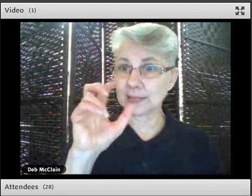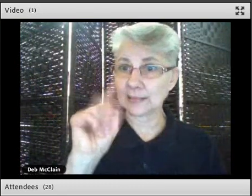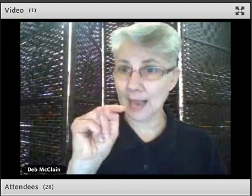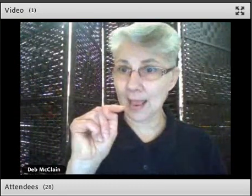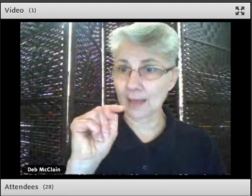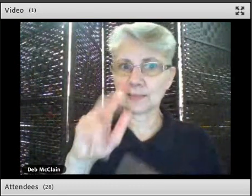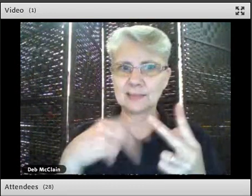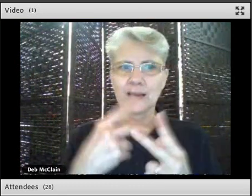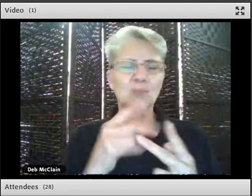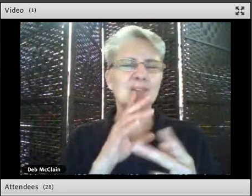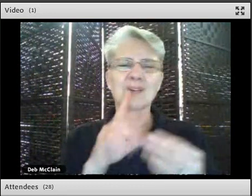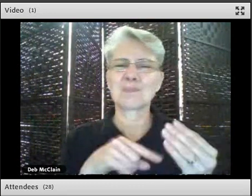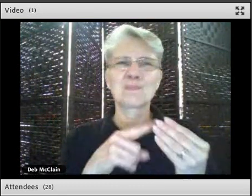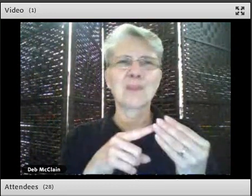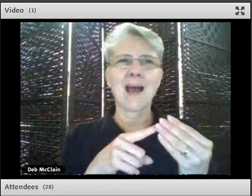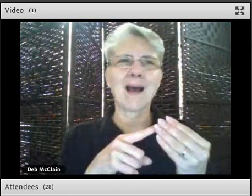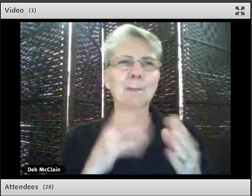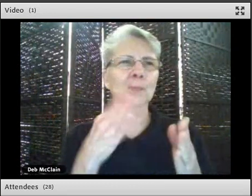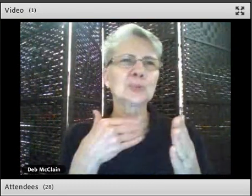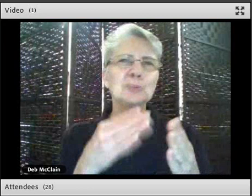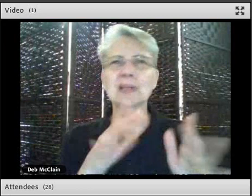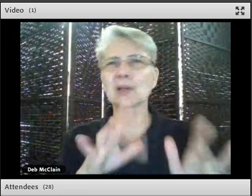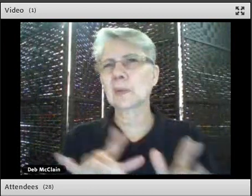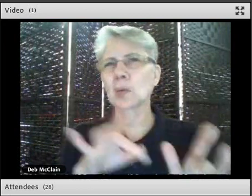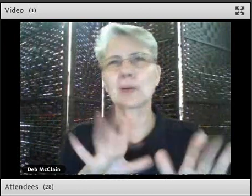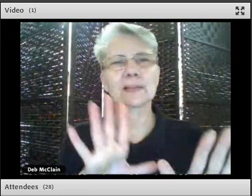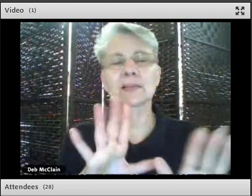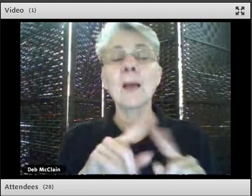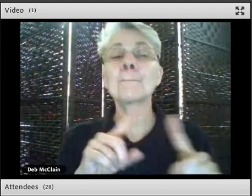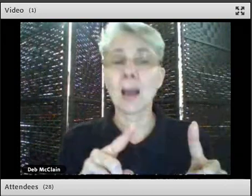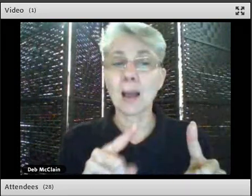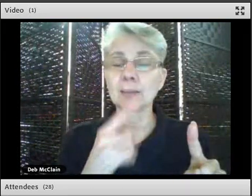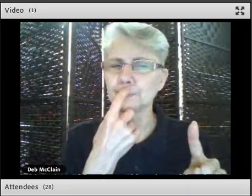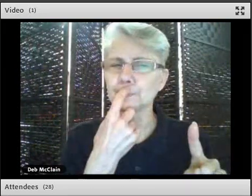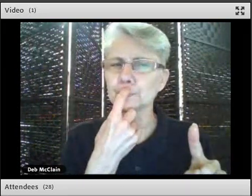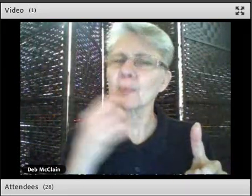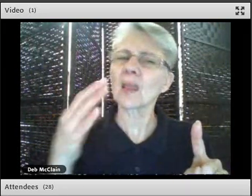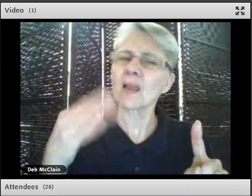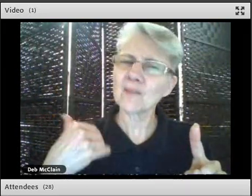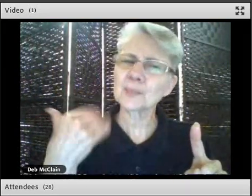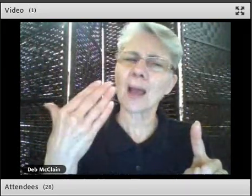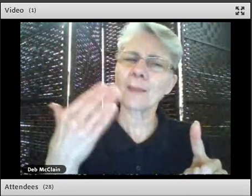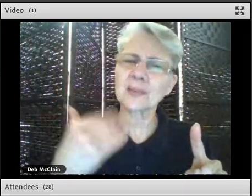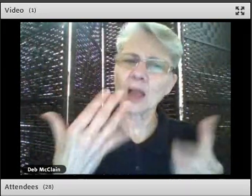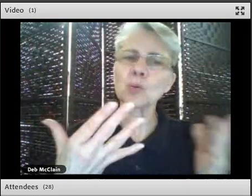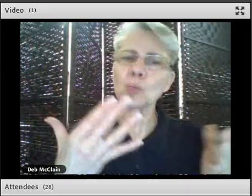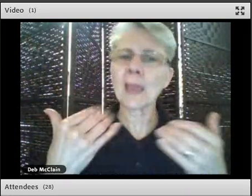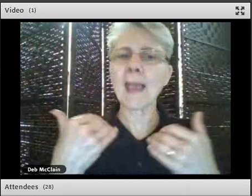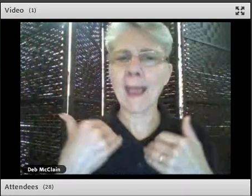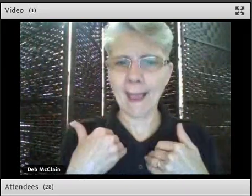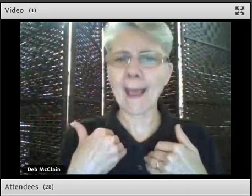you may have a spoken-word audio resource that might have significant performed music.